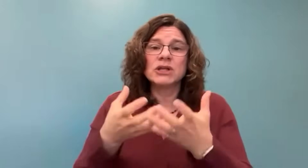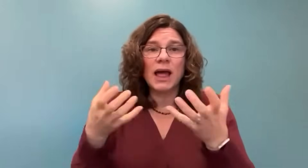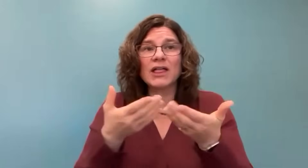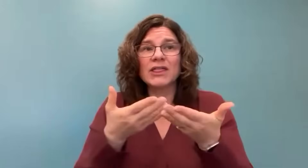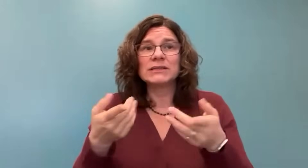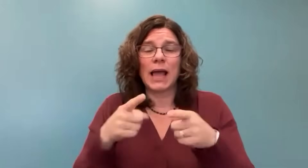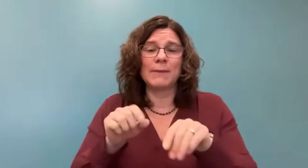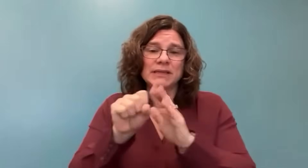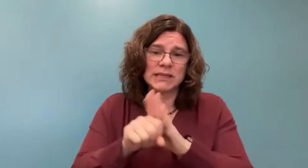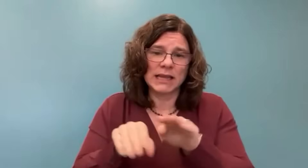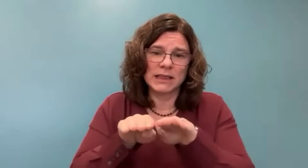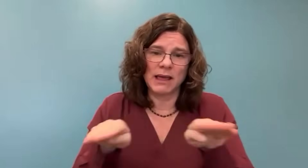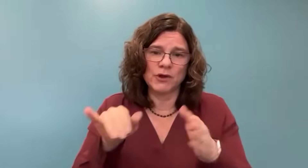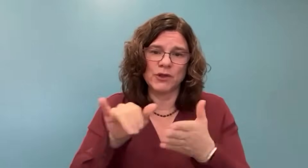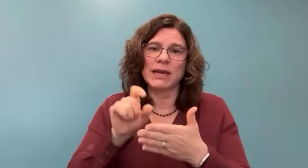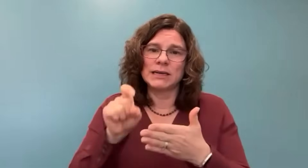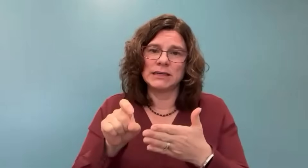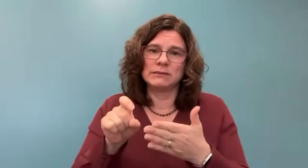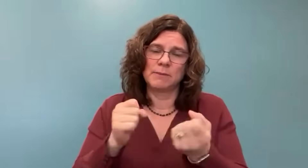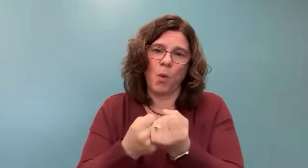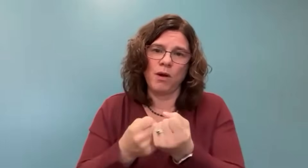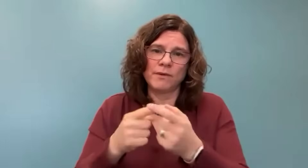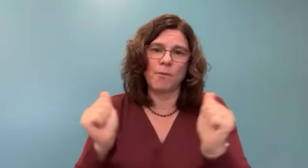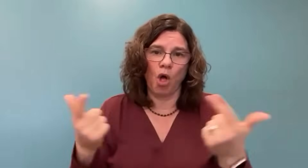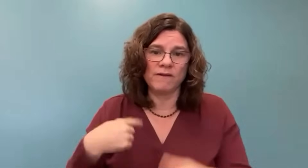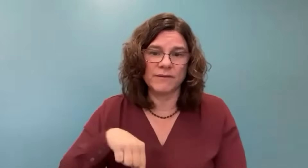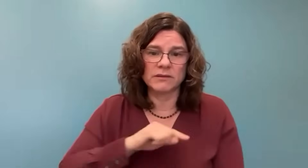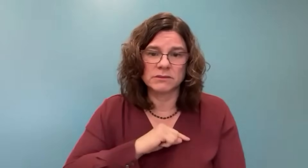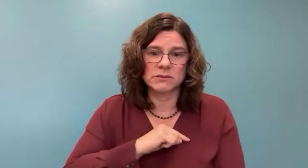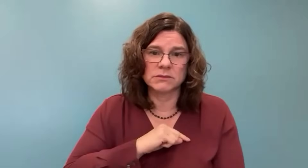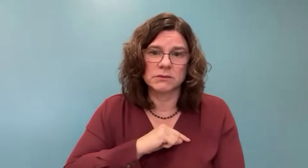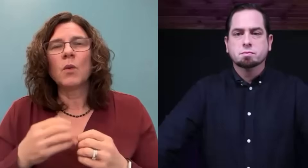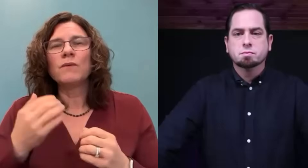There’s a lot of things happening at the state level that need support from all of us.